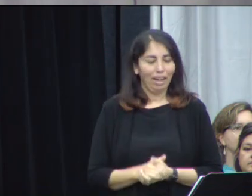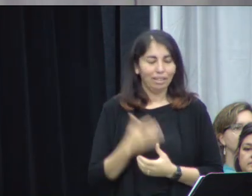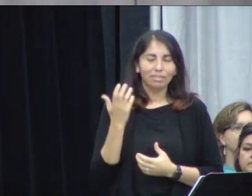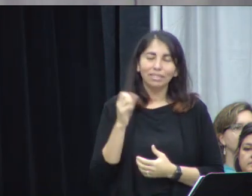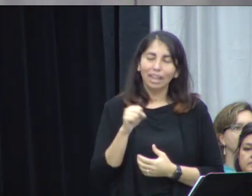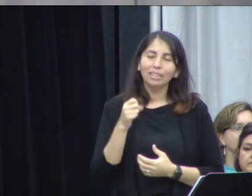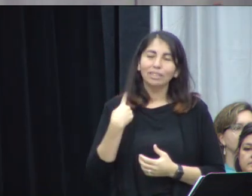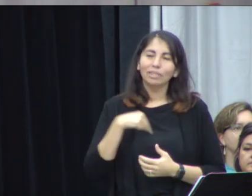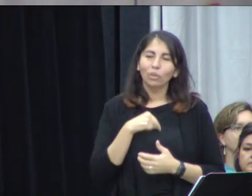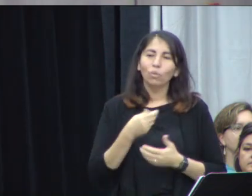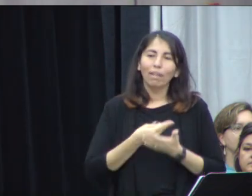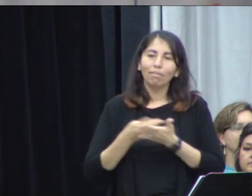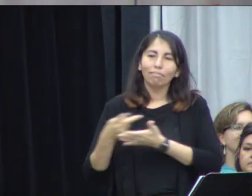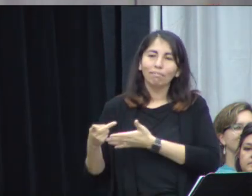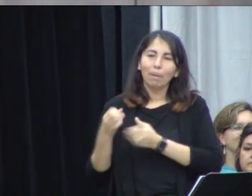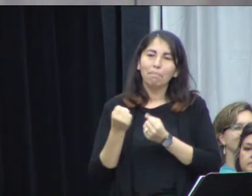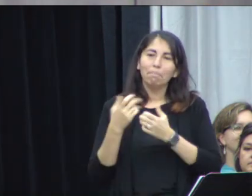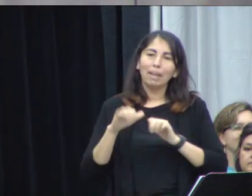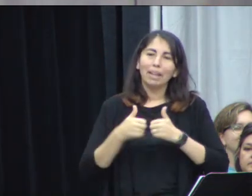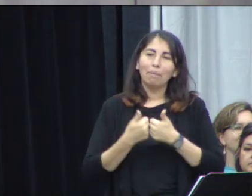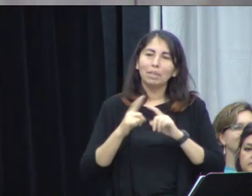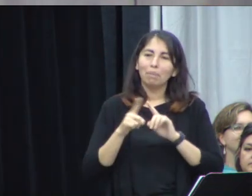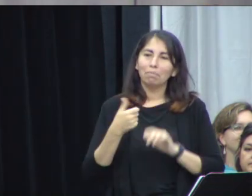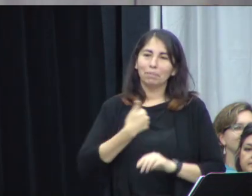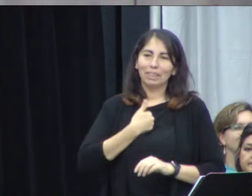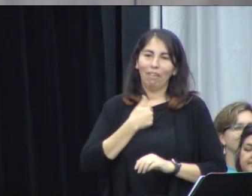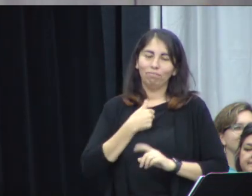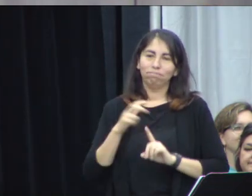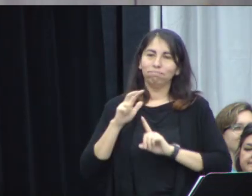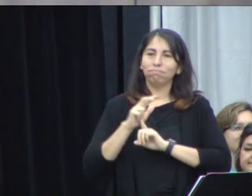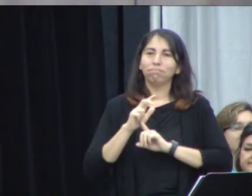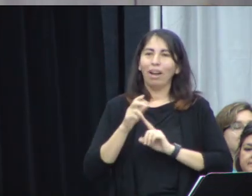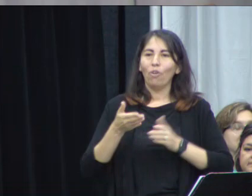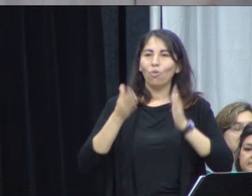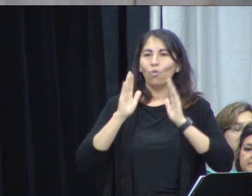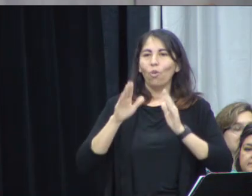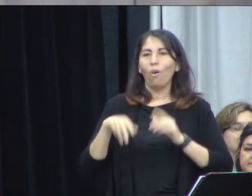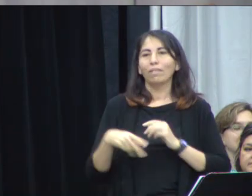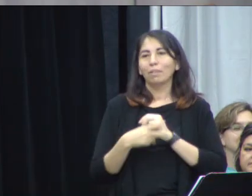I was able to become the number one goalkeeper in the state and 12th in the nation, ending my season